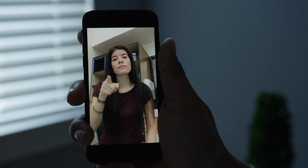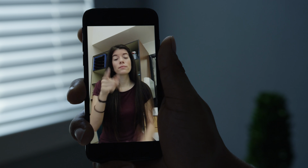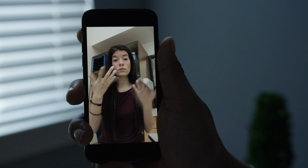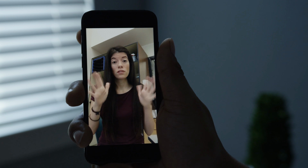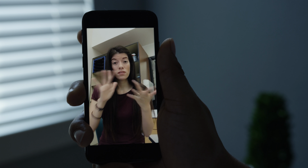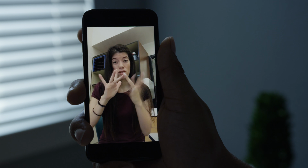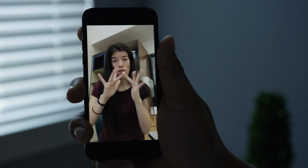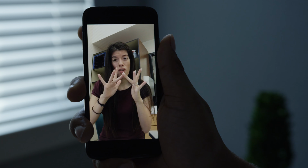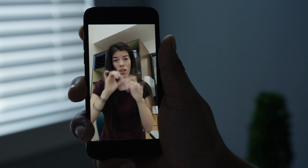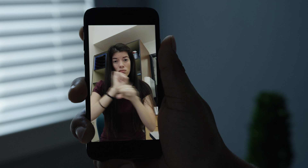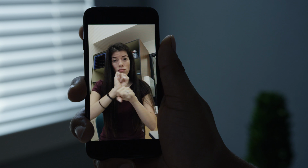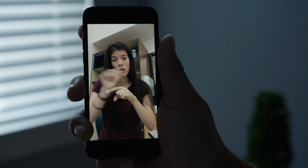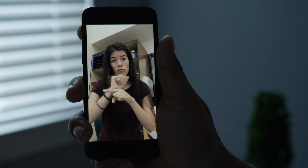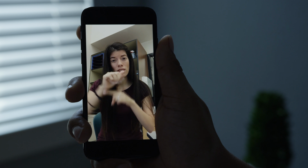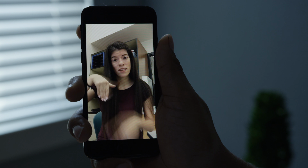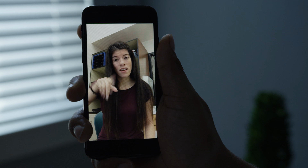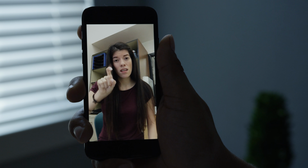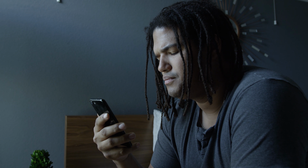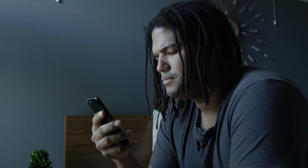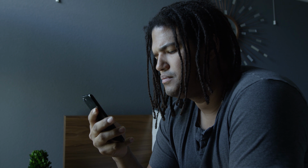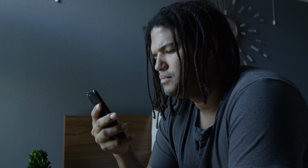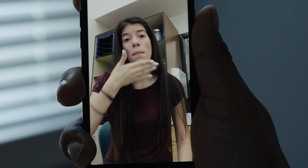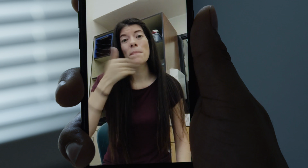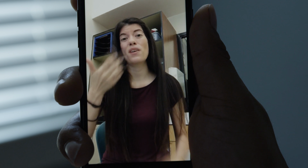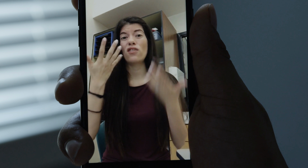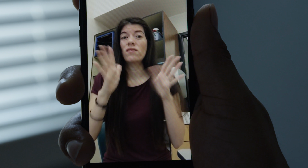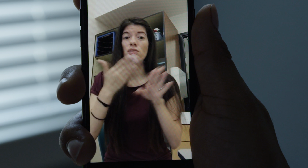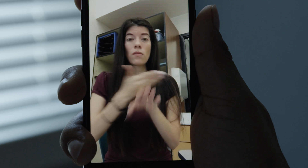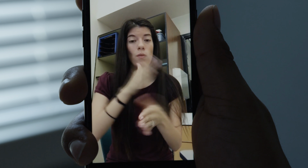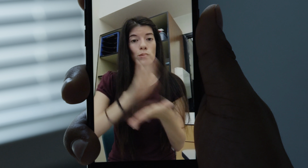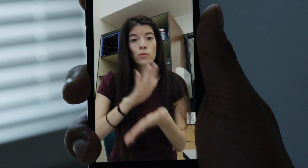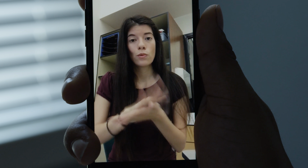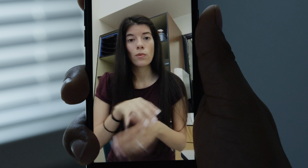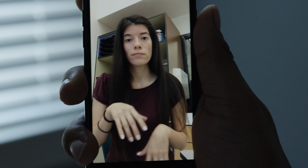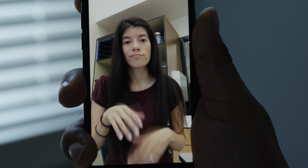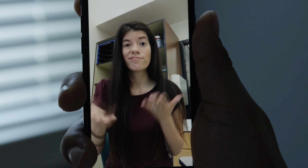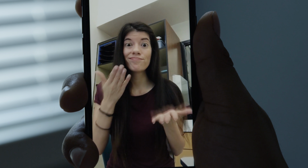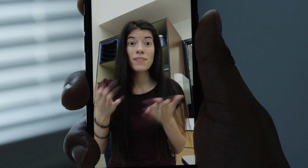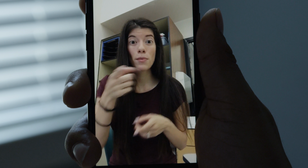Have you finished your job training online yet? You’d better finish before school.